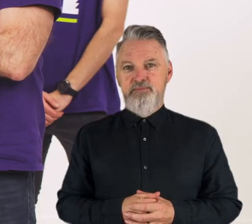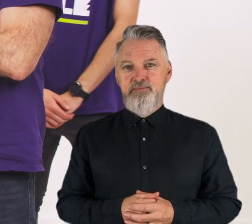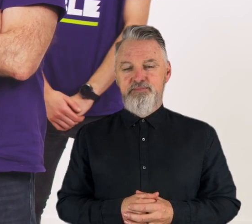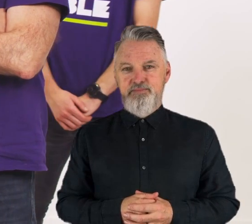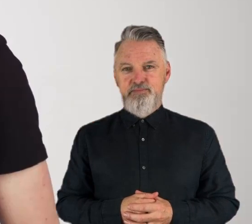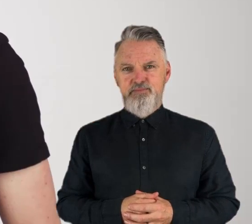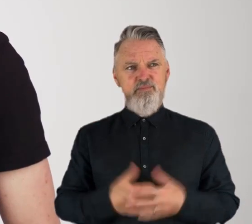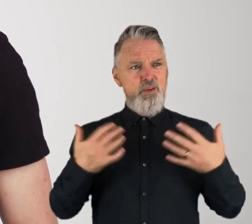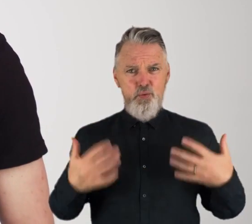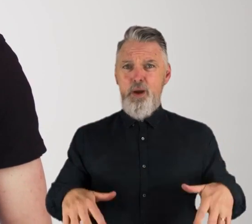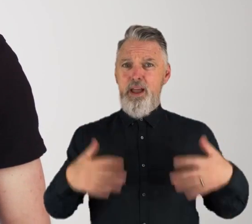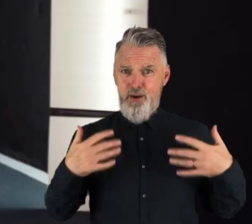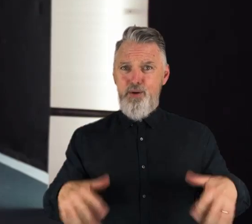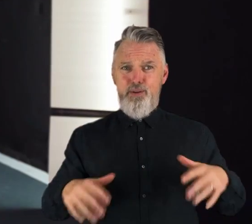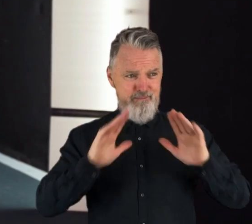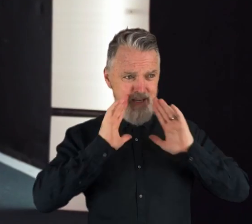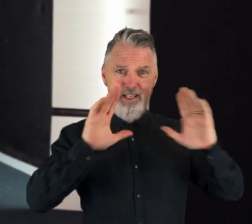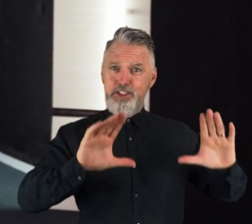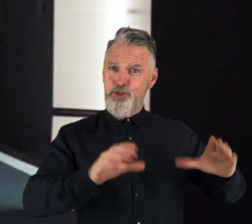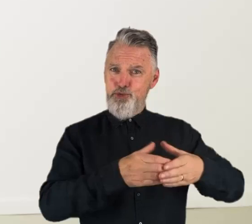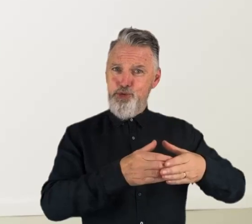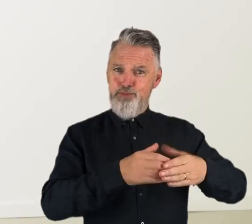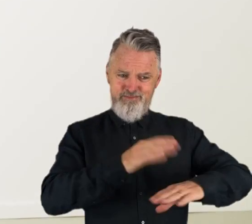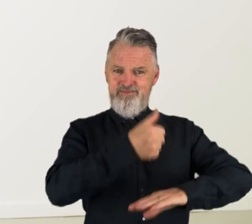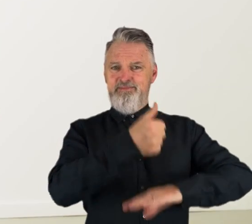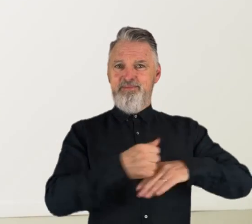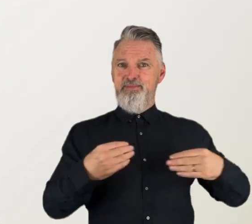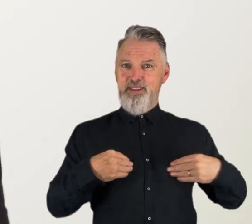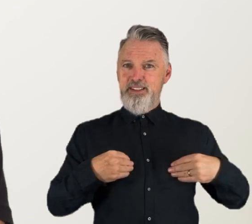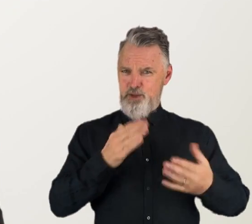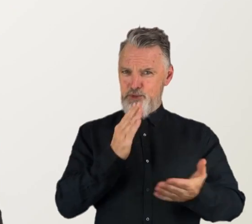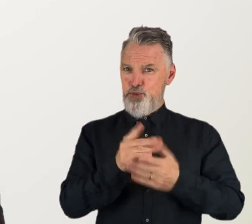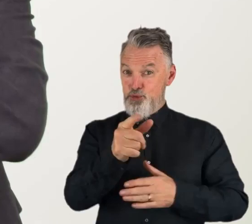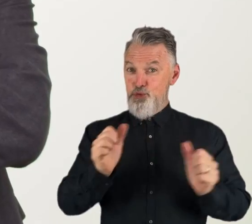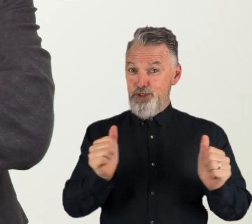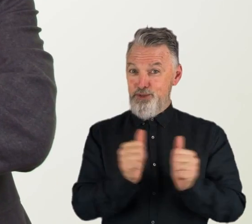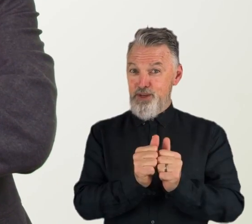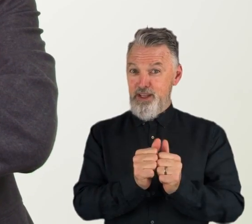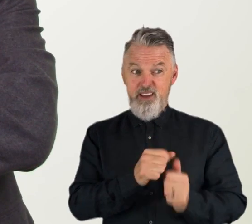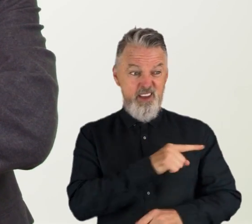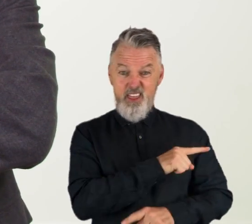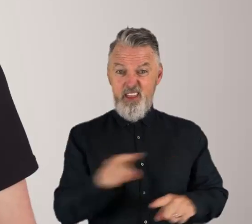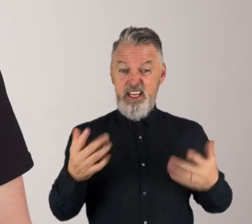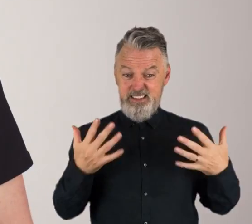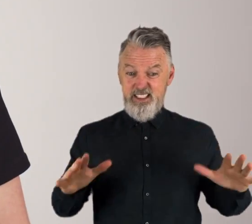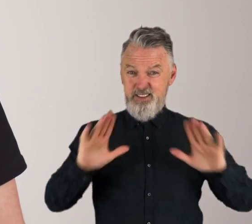What an spectacular group of startups we’ve had present tonight. I’m sure you’ll agree, they did a wonderful job and are collectively